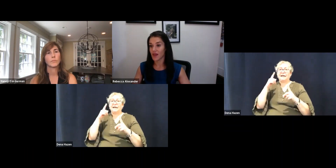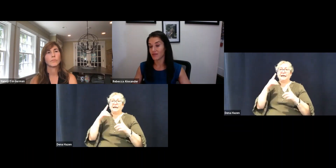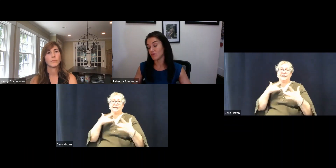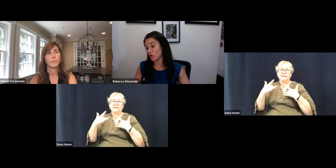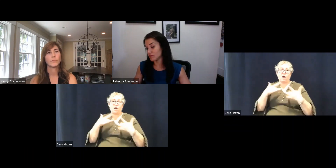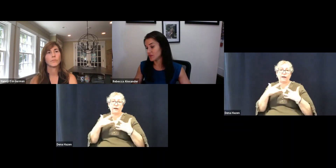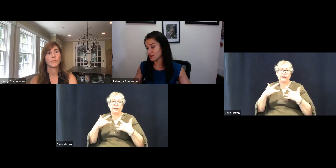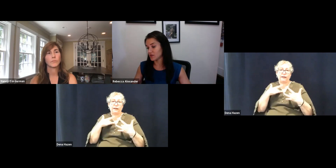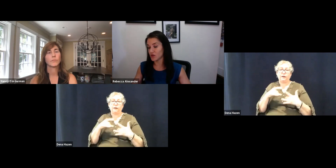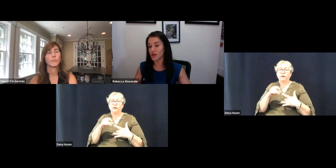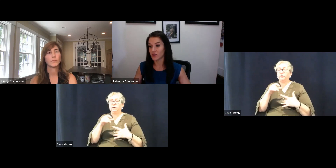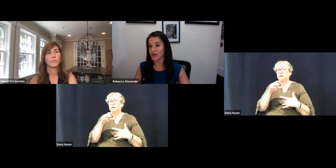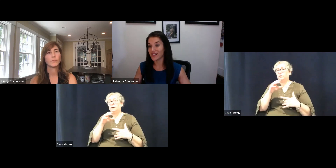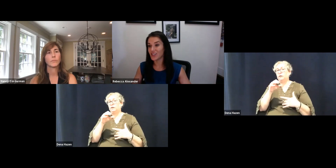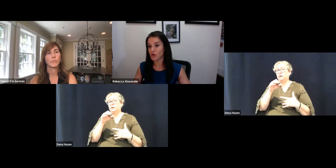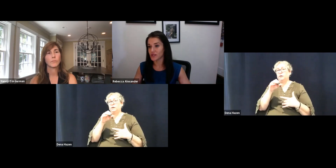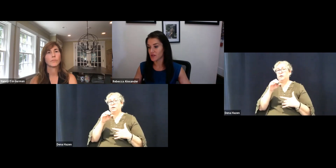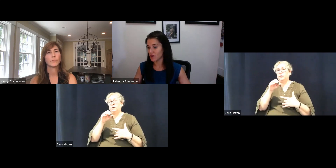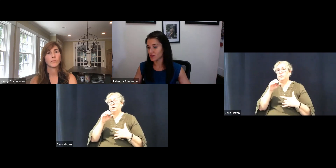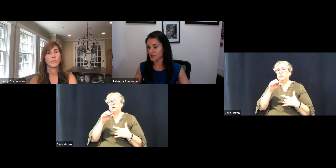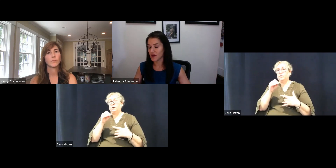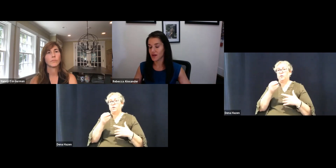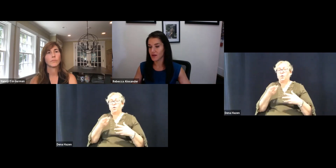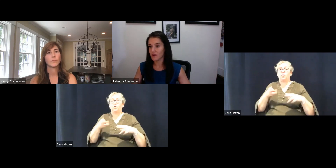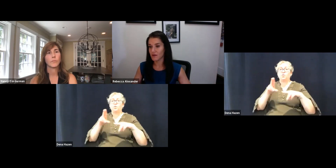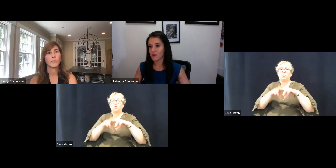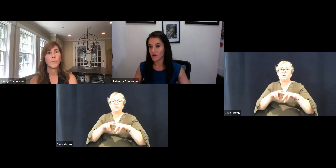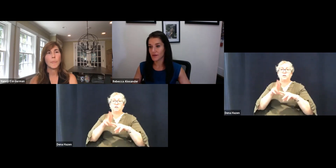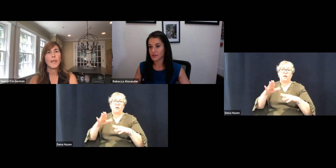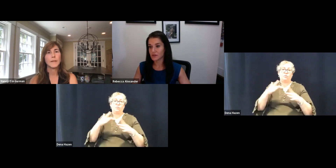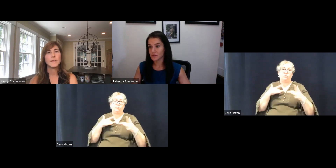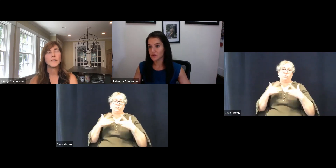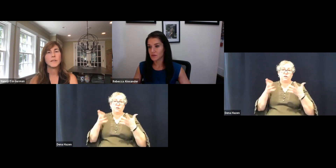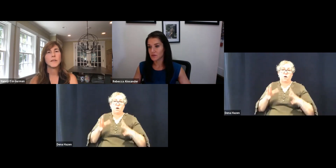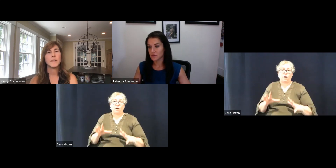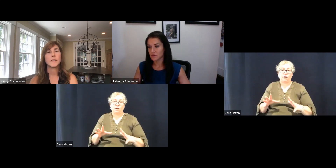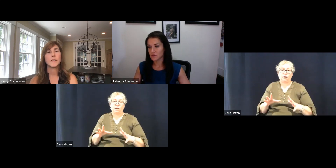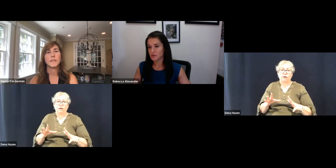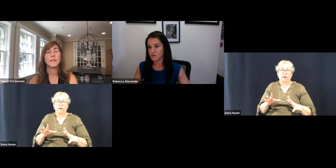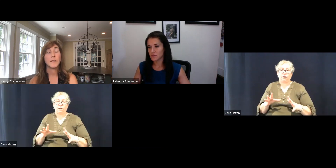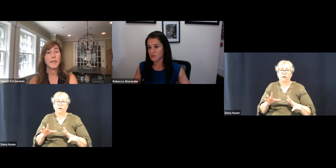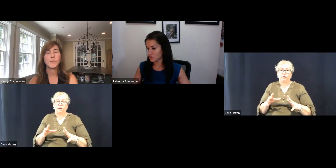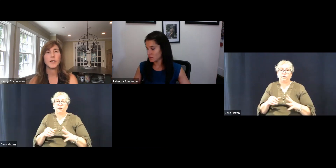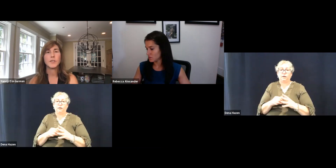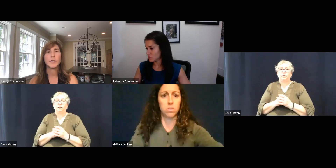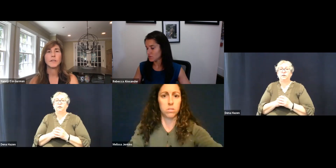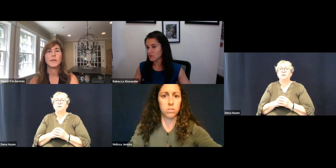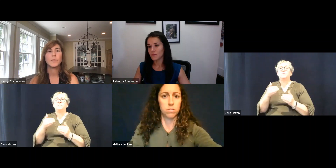Or an increase to their anxiety. This is a nice lead into the next question,